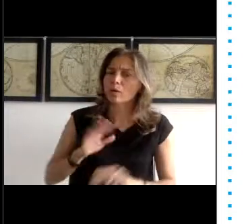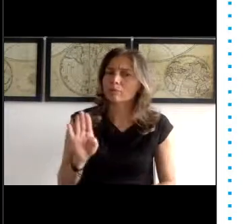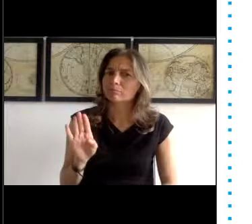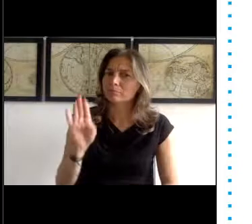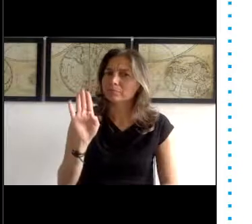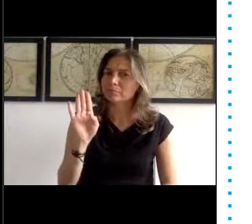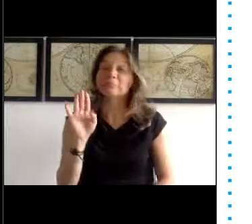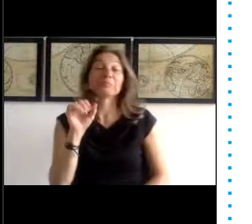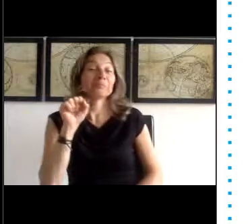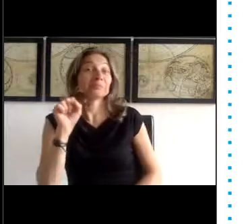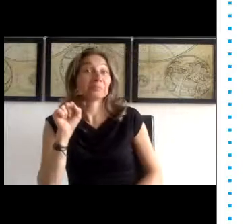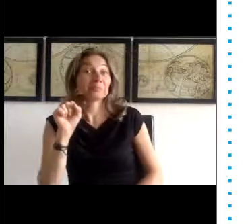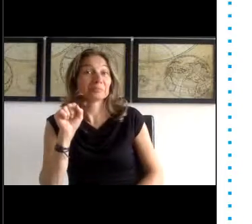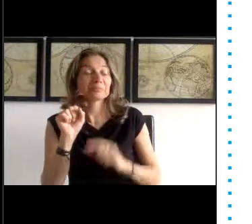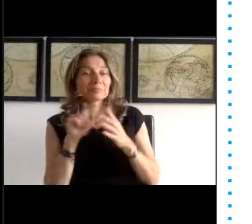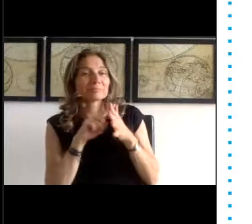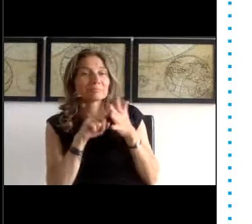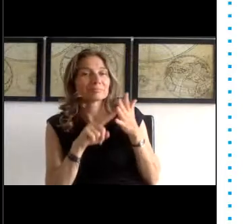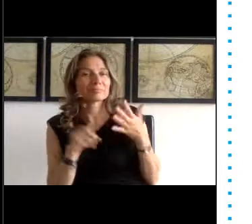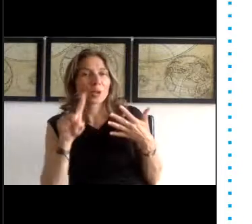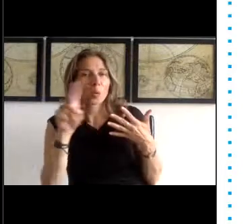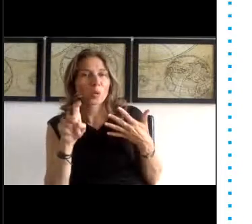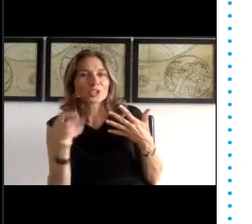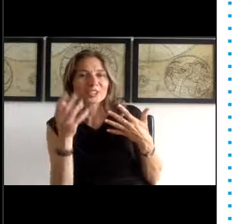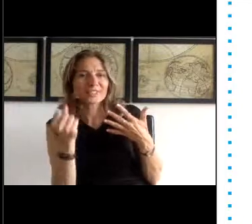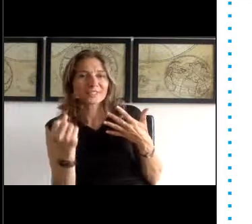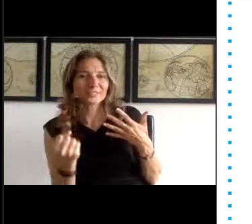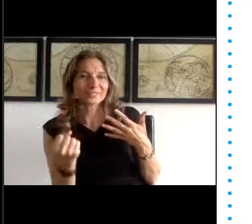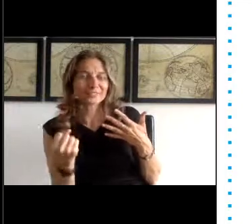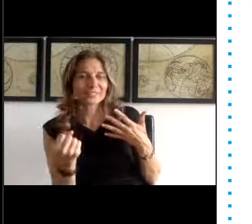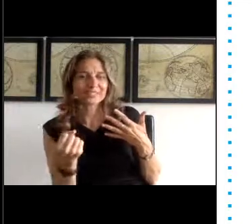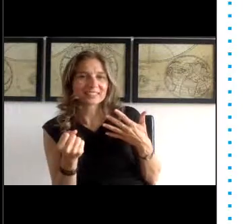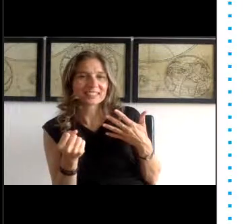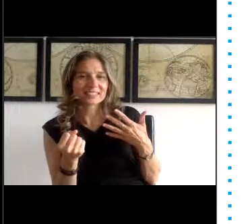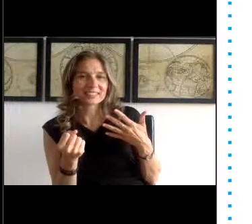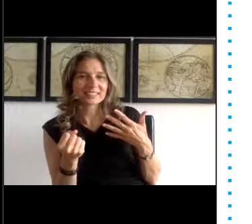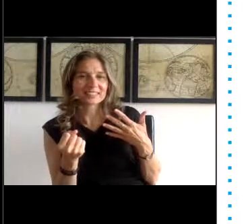In addition students testified a more normalised self-perception,